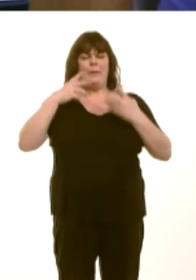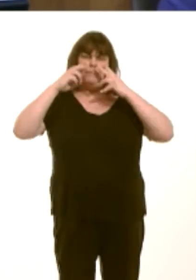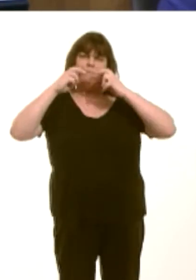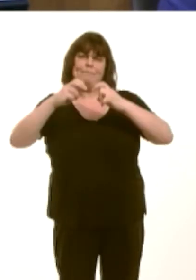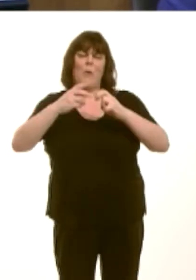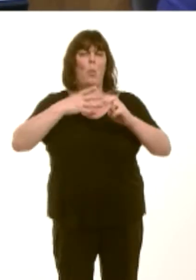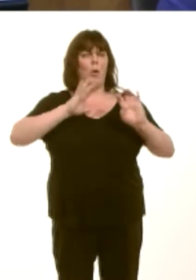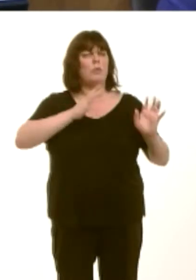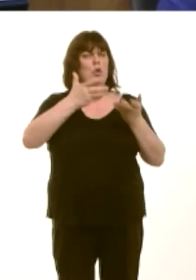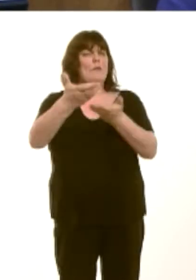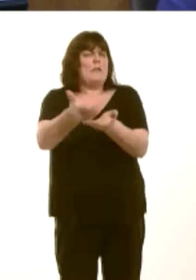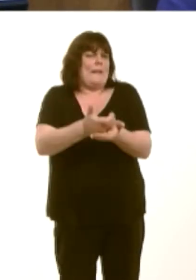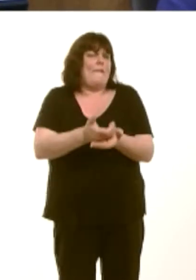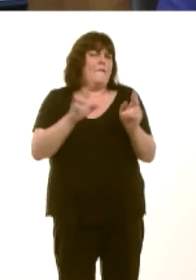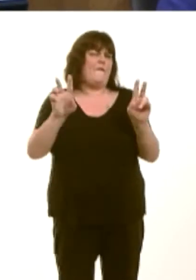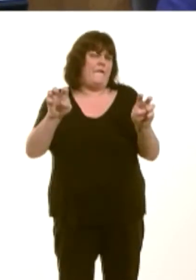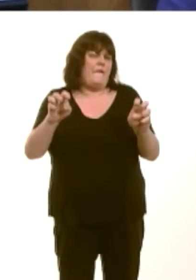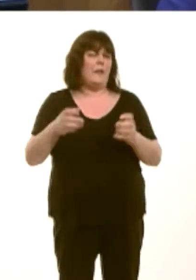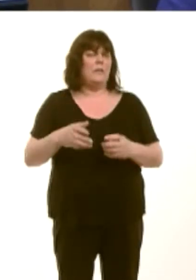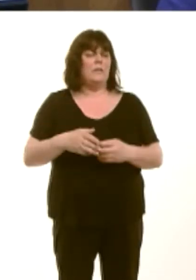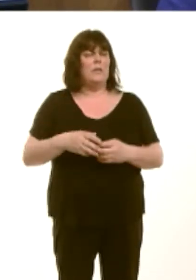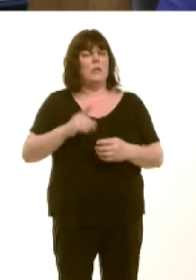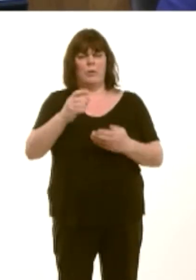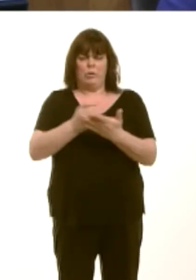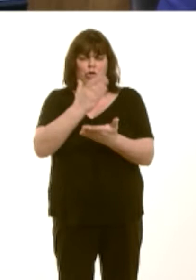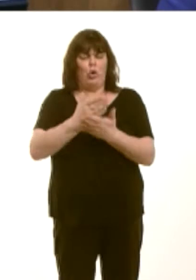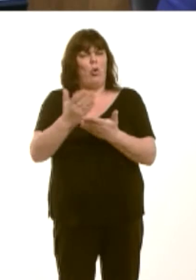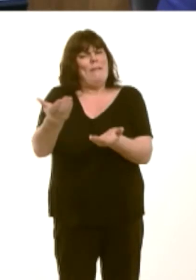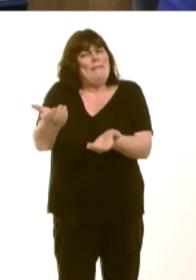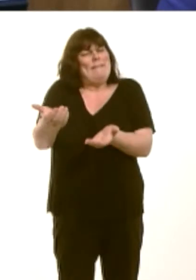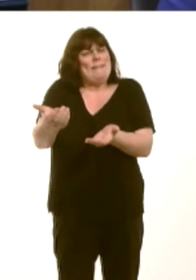The question, therefore is this: how can we ensure a safe service in the future?